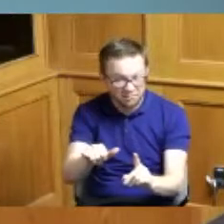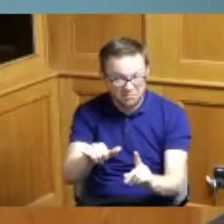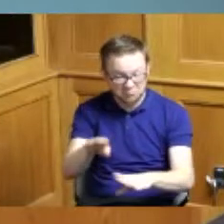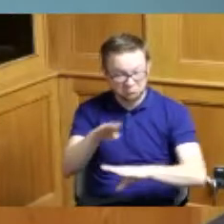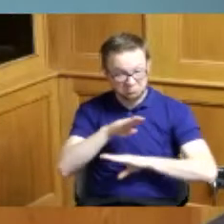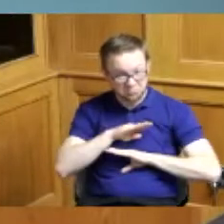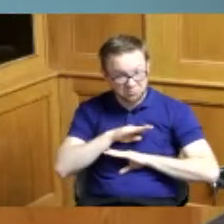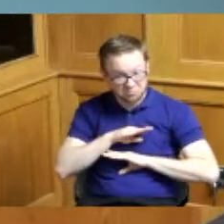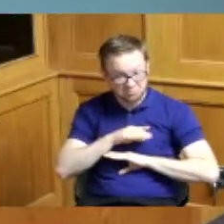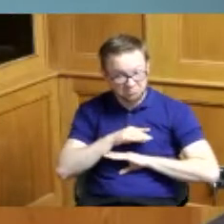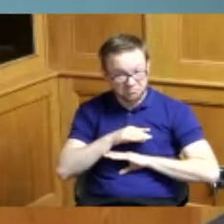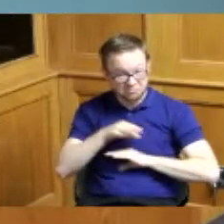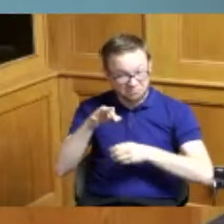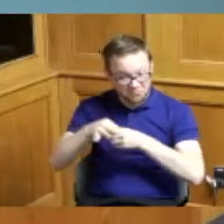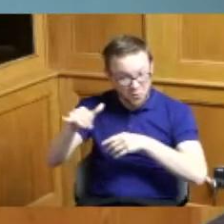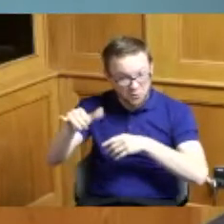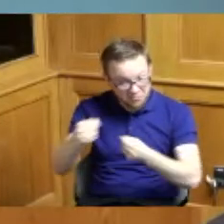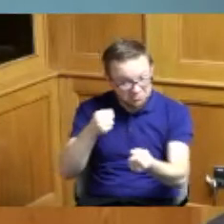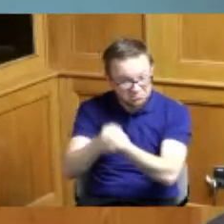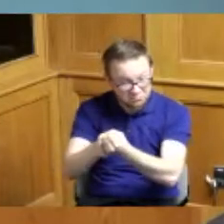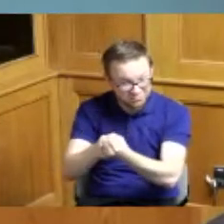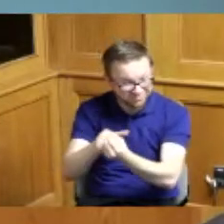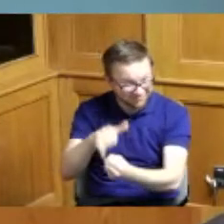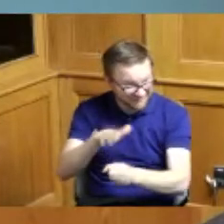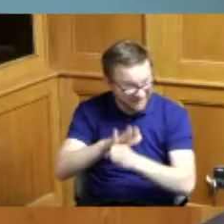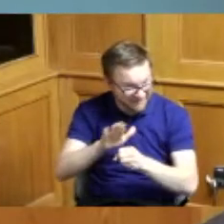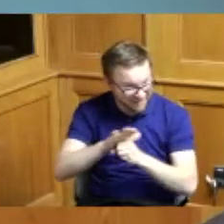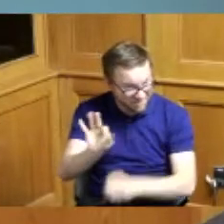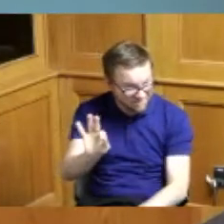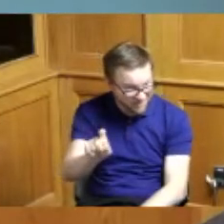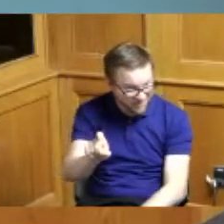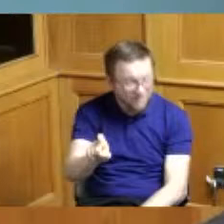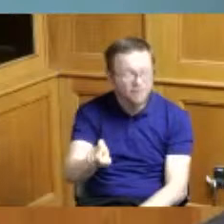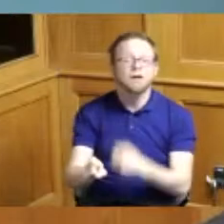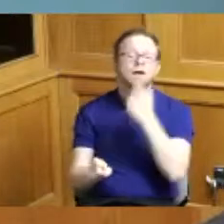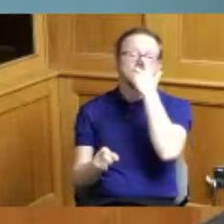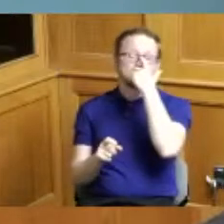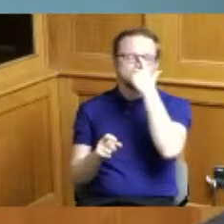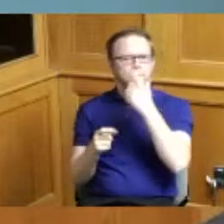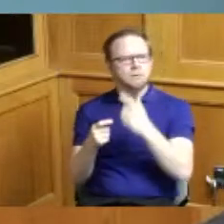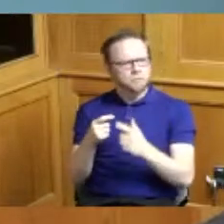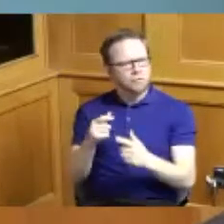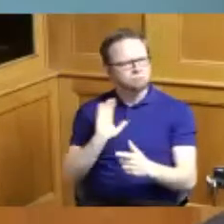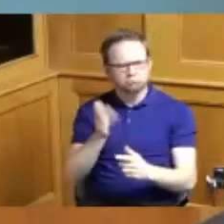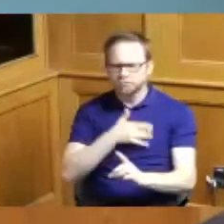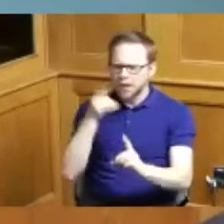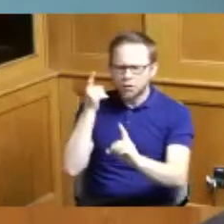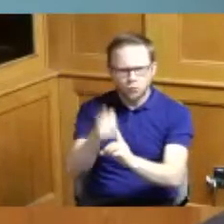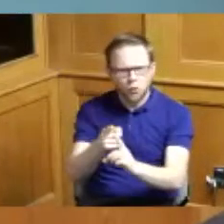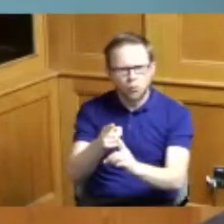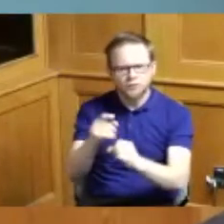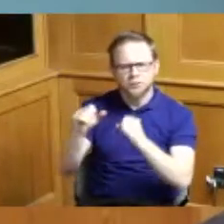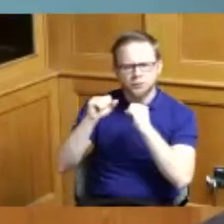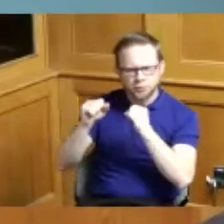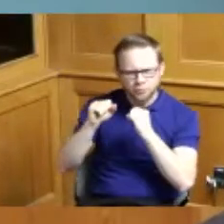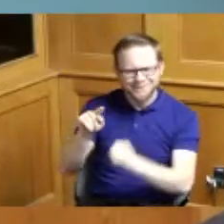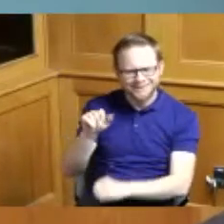uh we're all here as I said to safeguard the money of the taxpayers and that's why we're taking